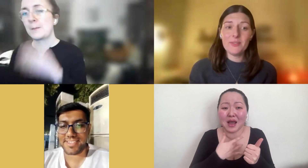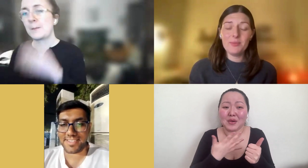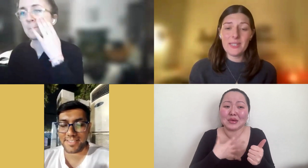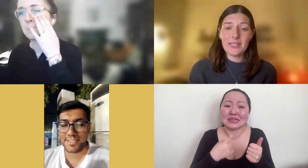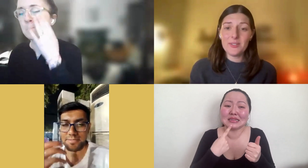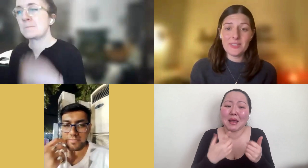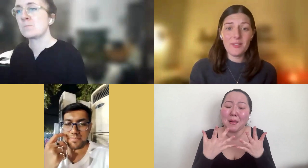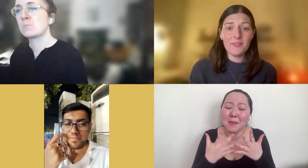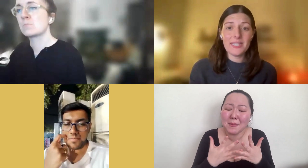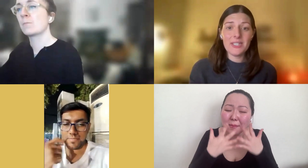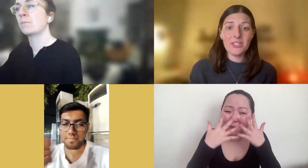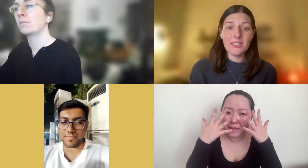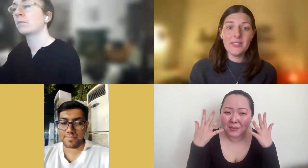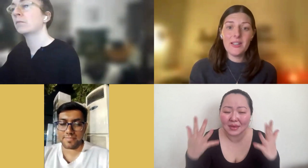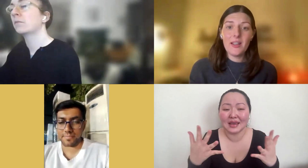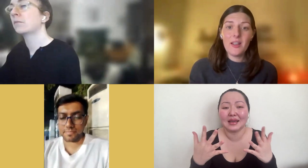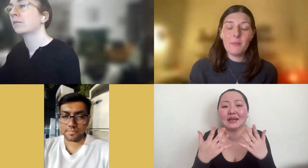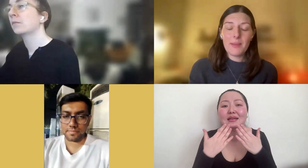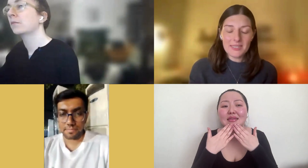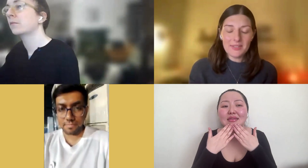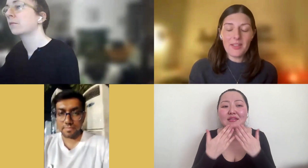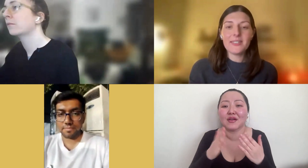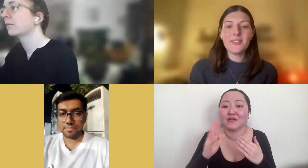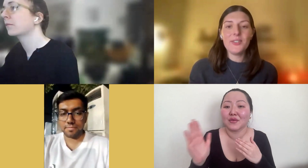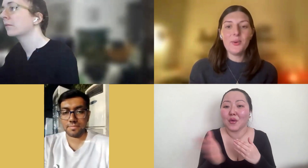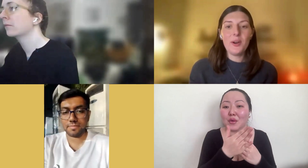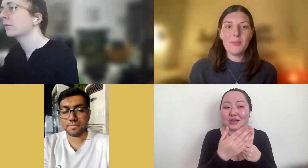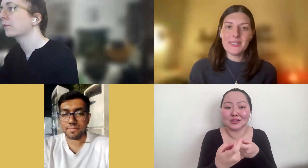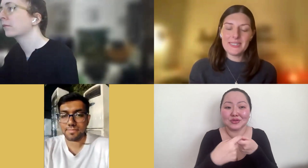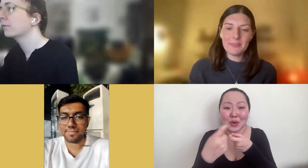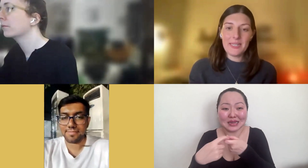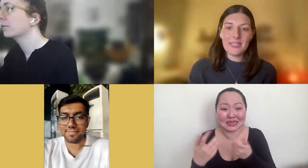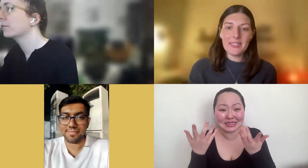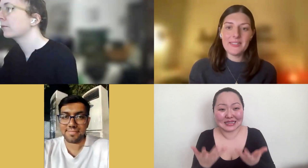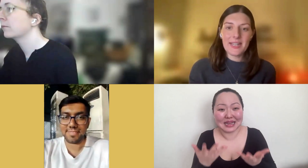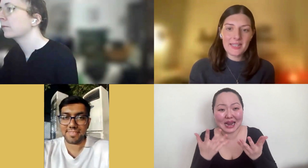part of this really interesting conversation. Massive thanks to our amazing speakers,